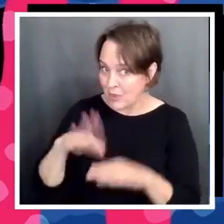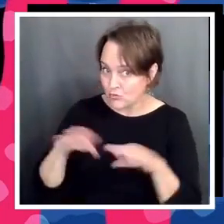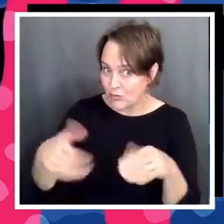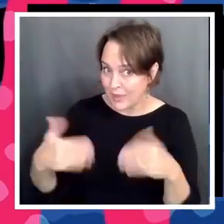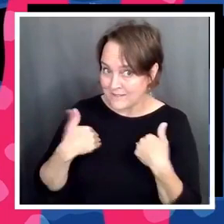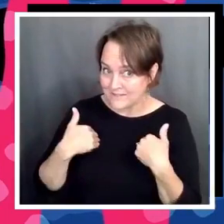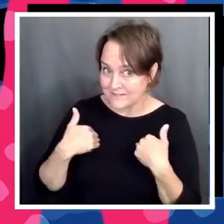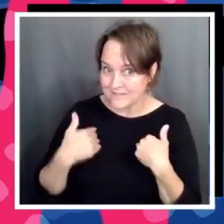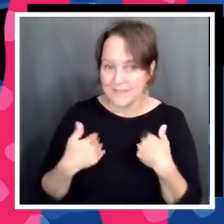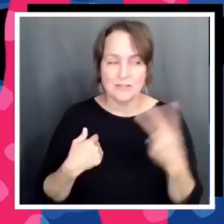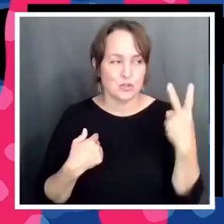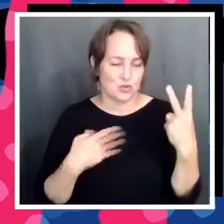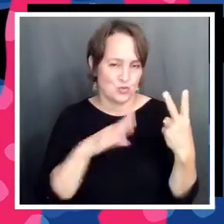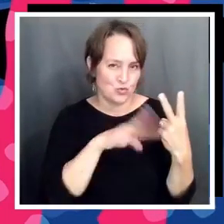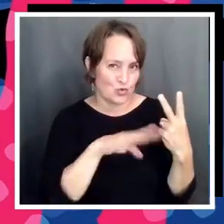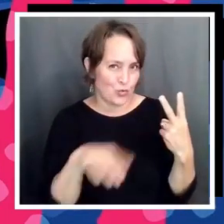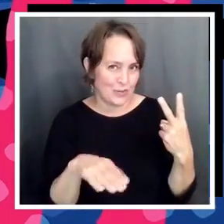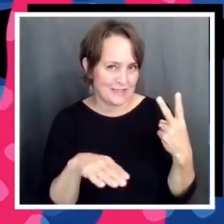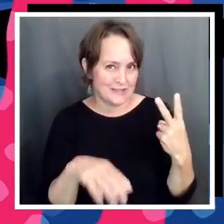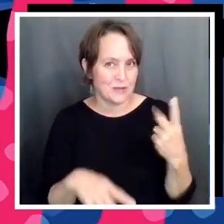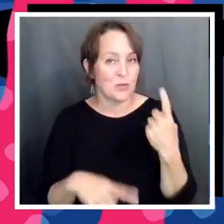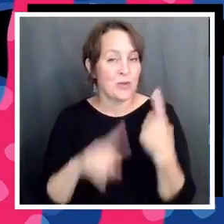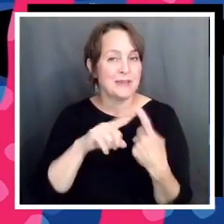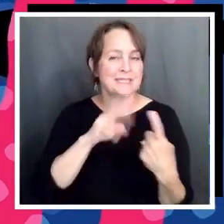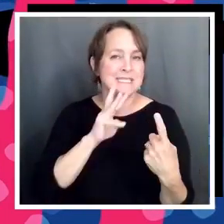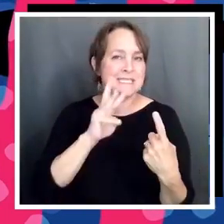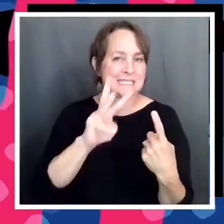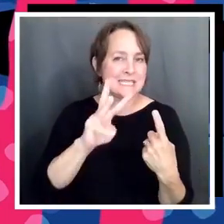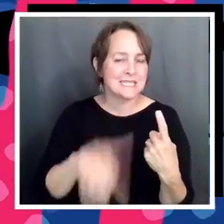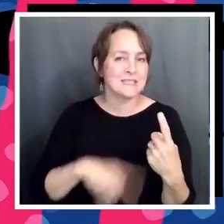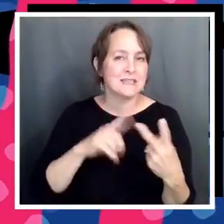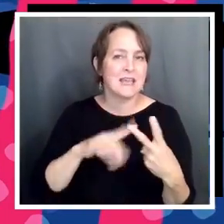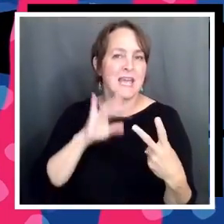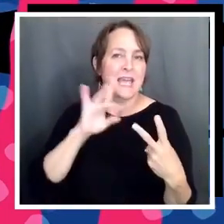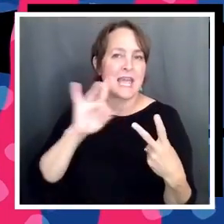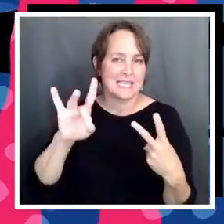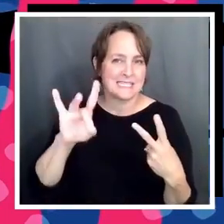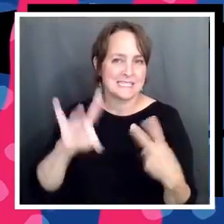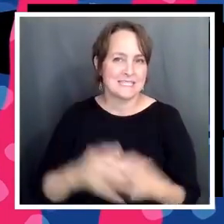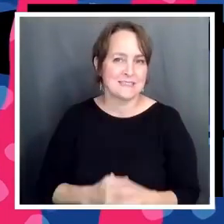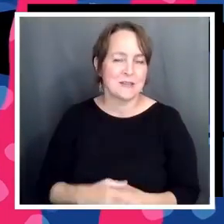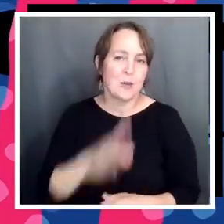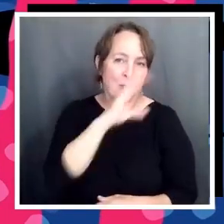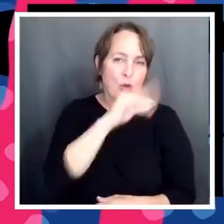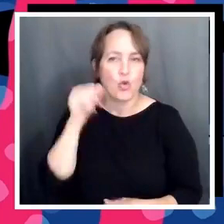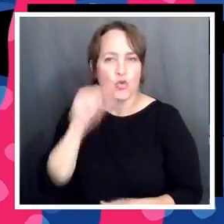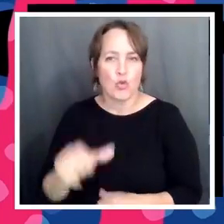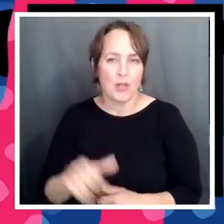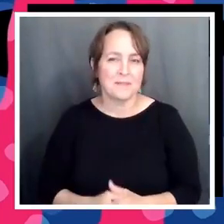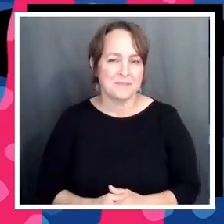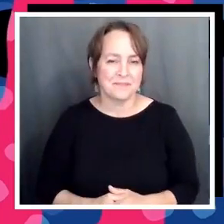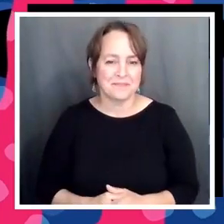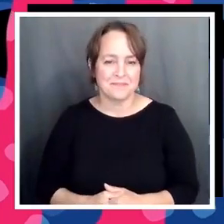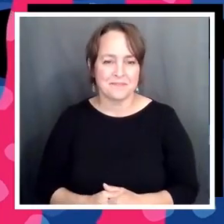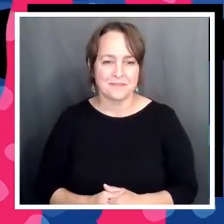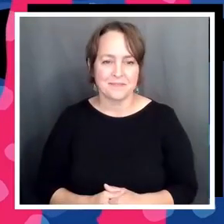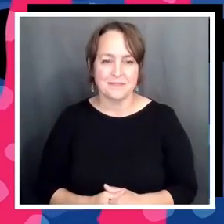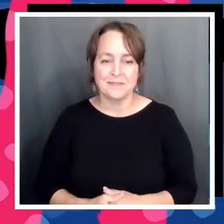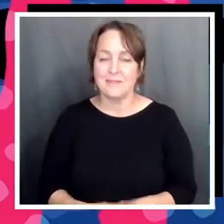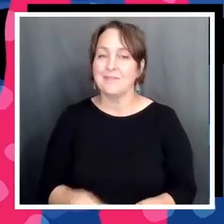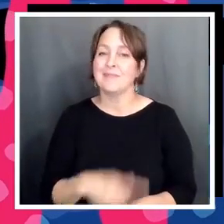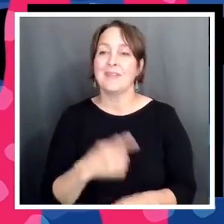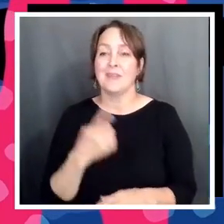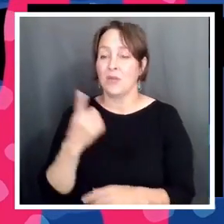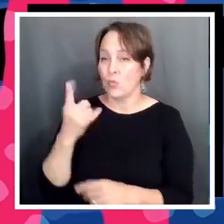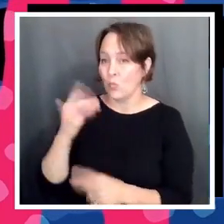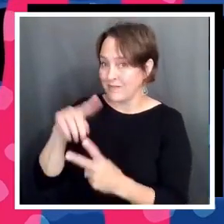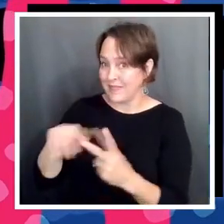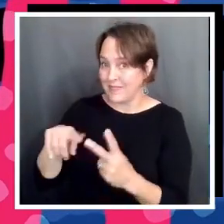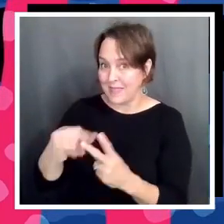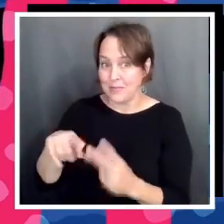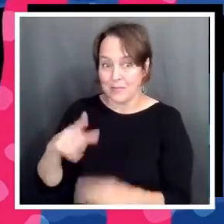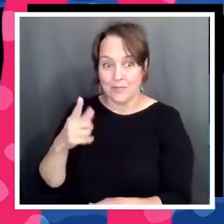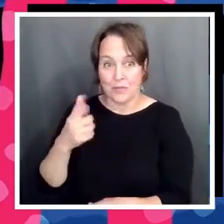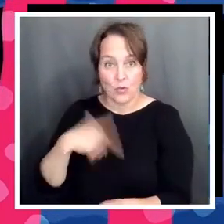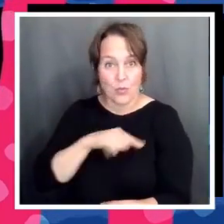MAJOR AIRLINE.